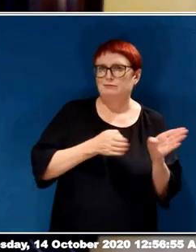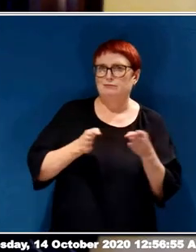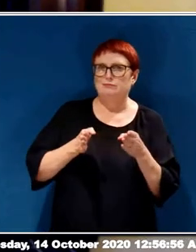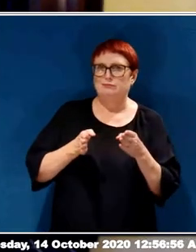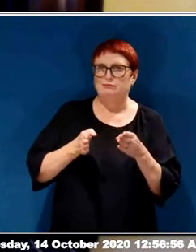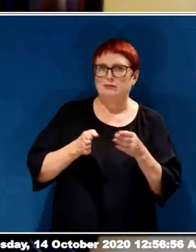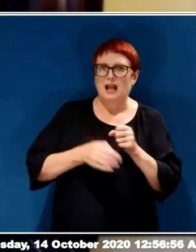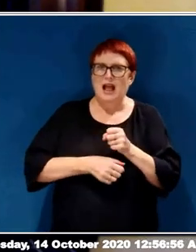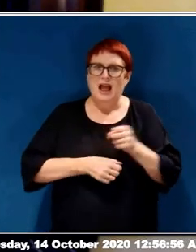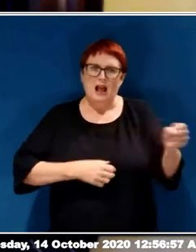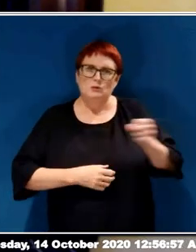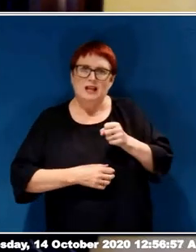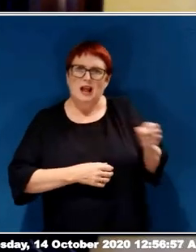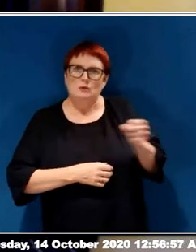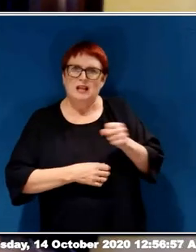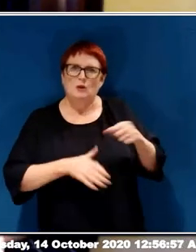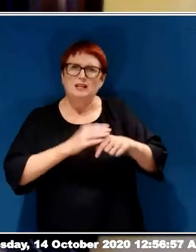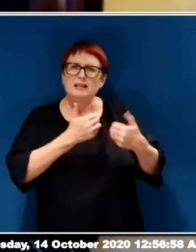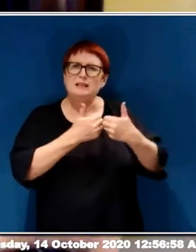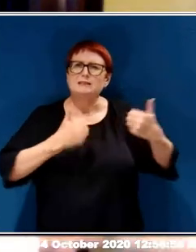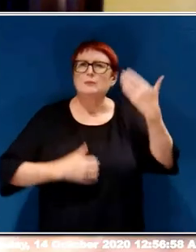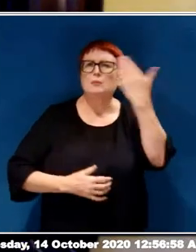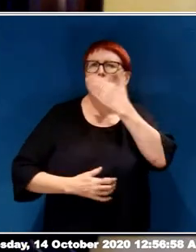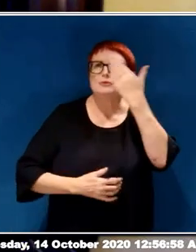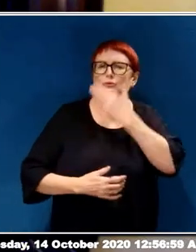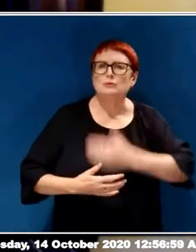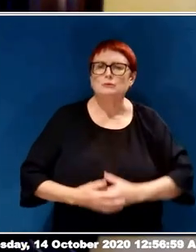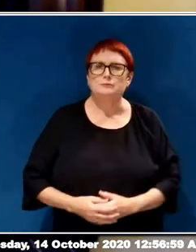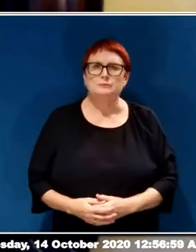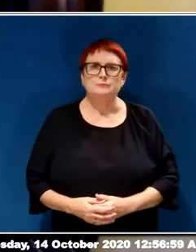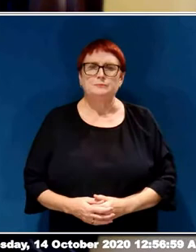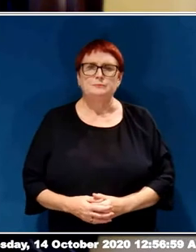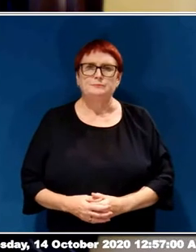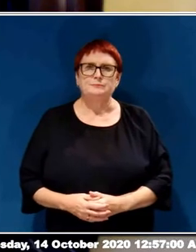systems, particularly State-based systems made decisions to attempt a more